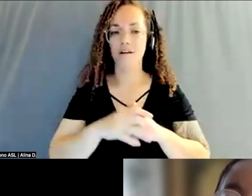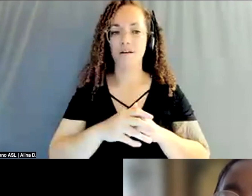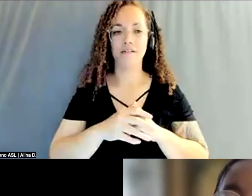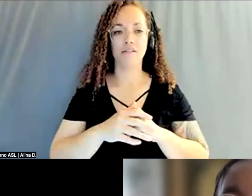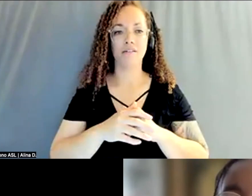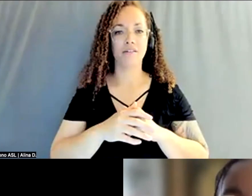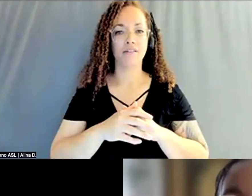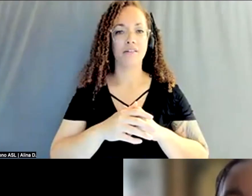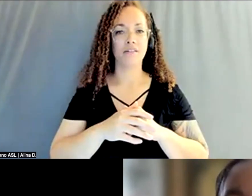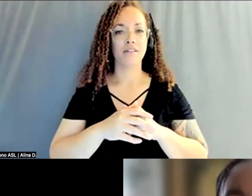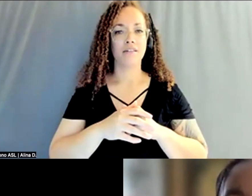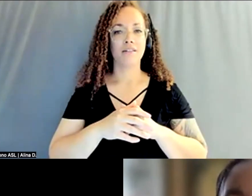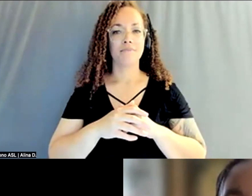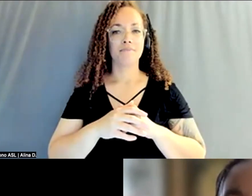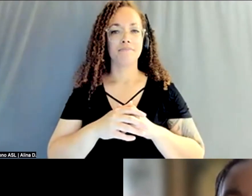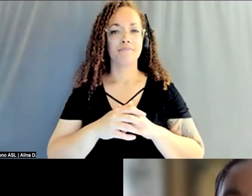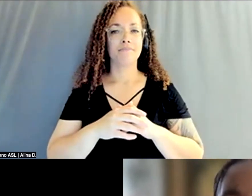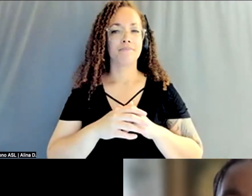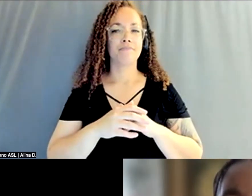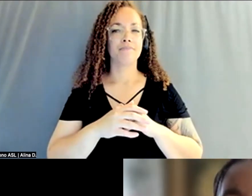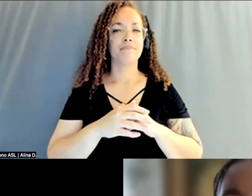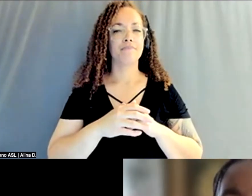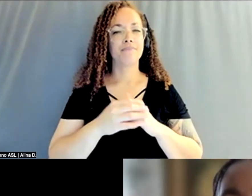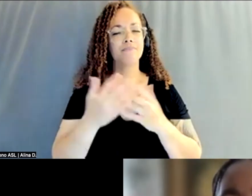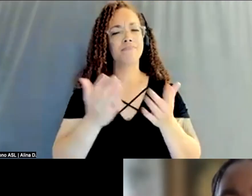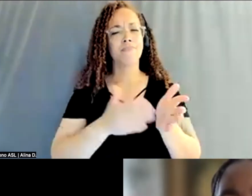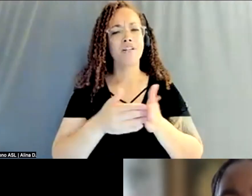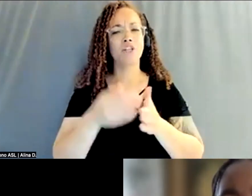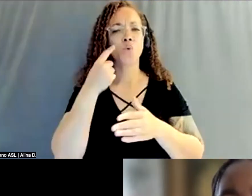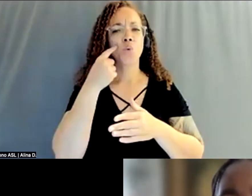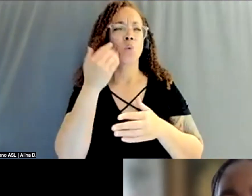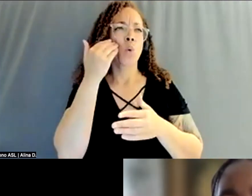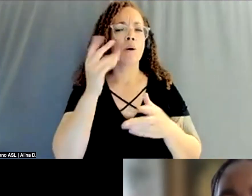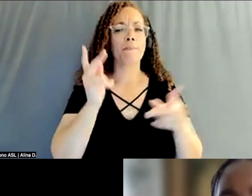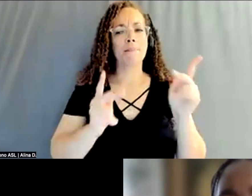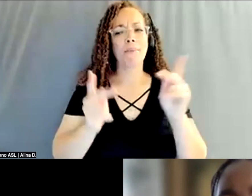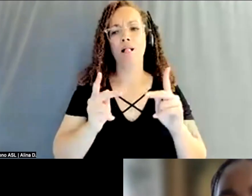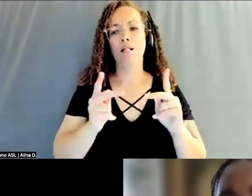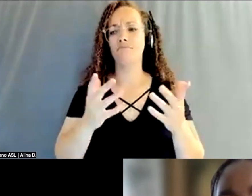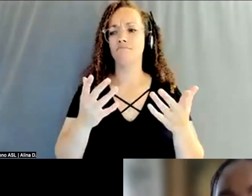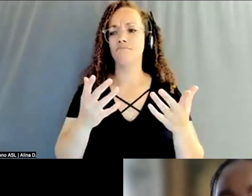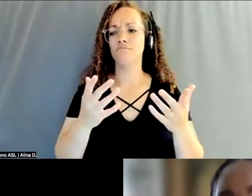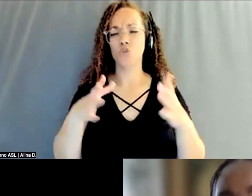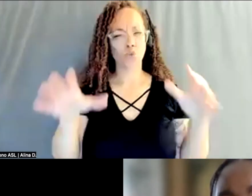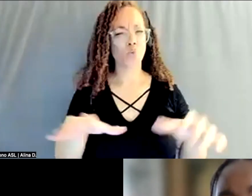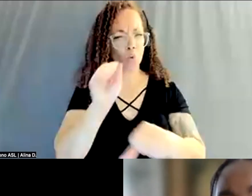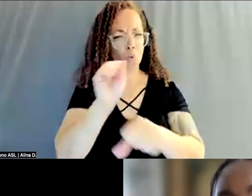the work day-to-day, but like popular displays, it's like ‘oh, like if you stopped using straws,’